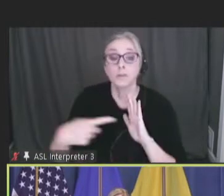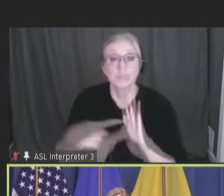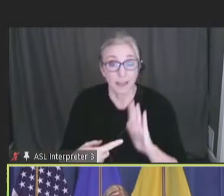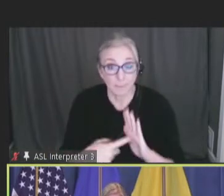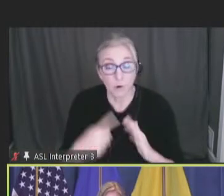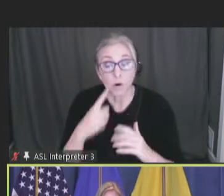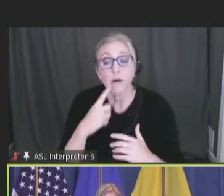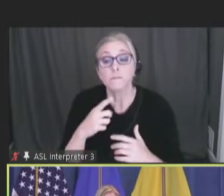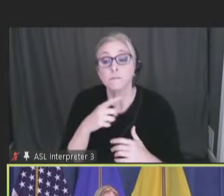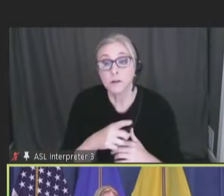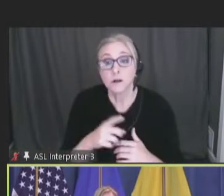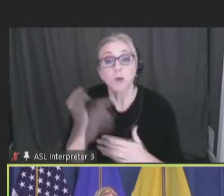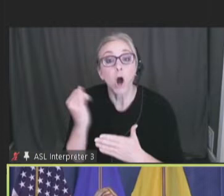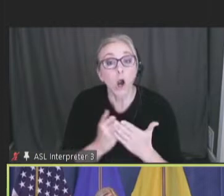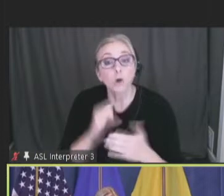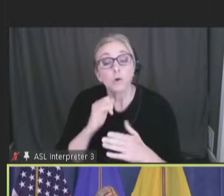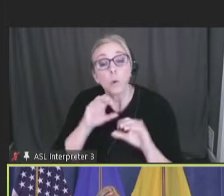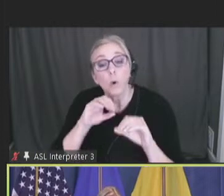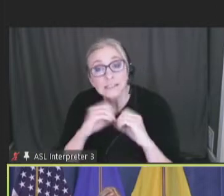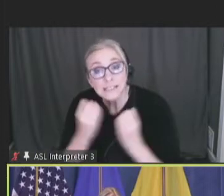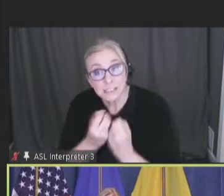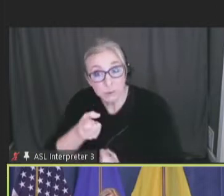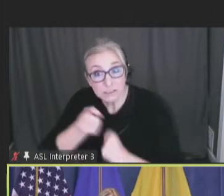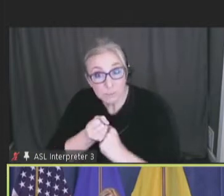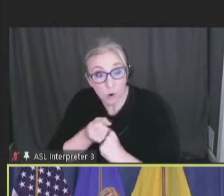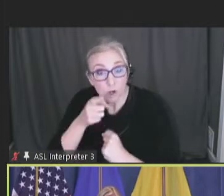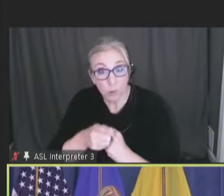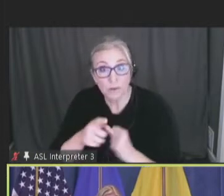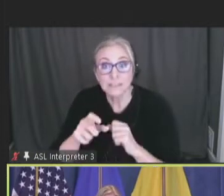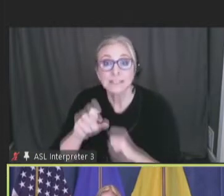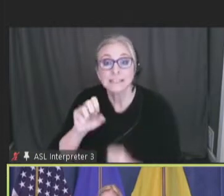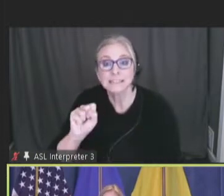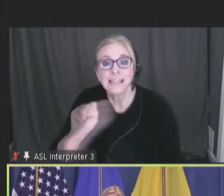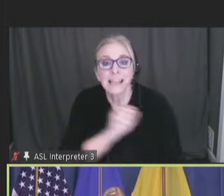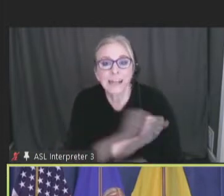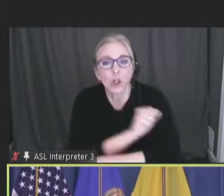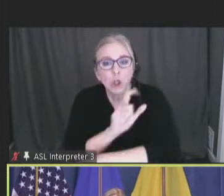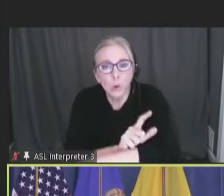an art organization we supported was the Saint Louis Story Stitchers in St. Louis, Missouri.